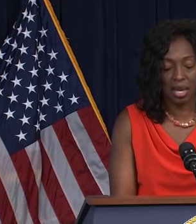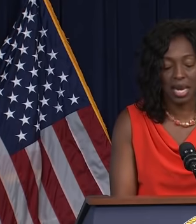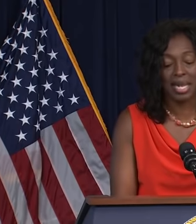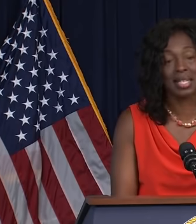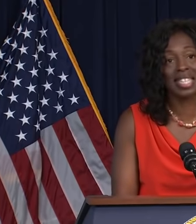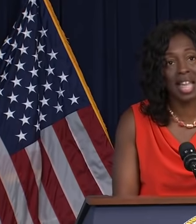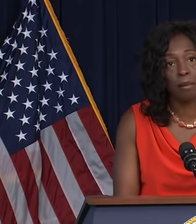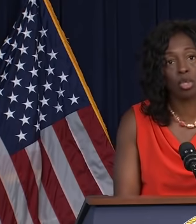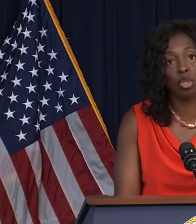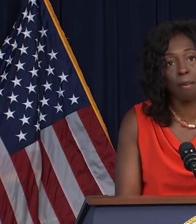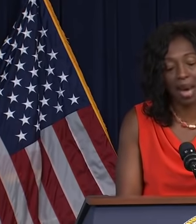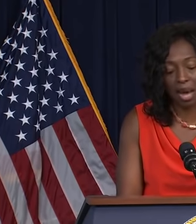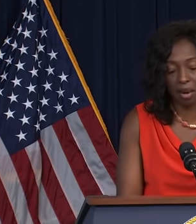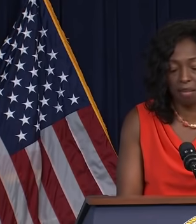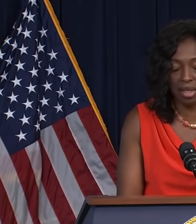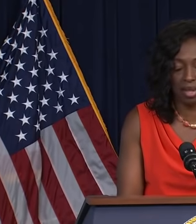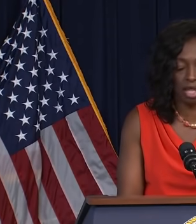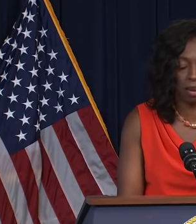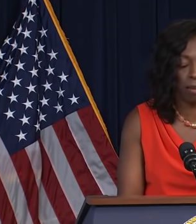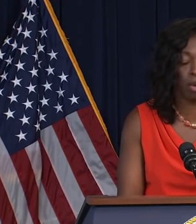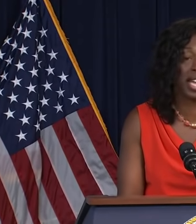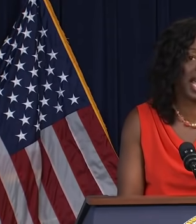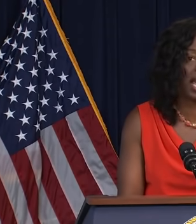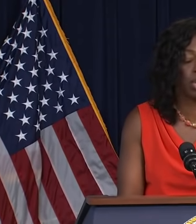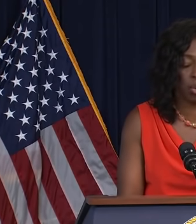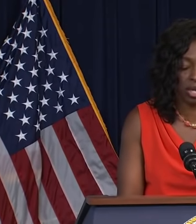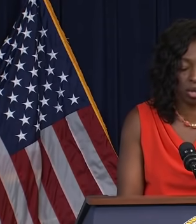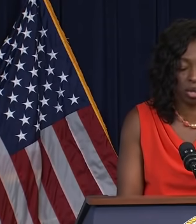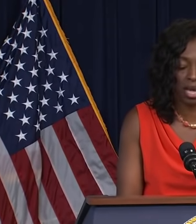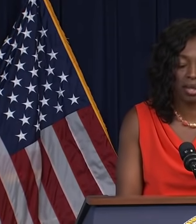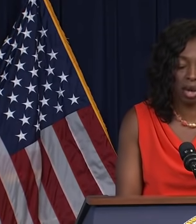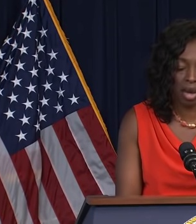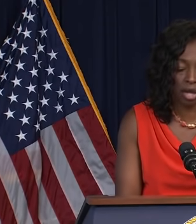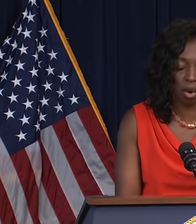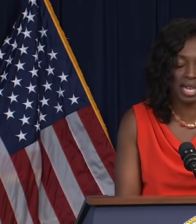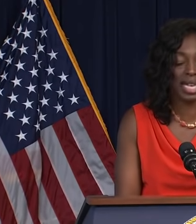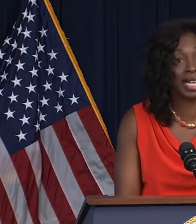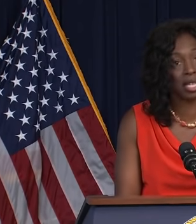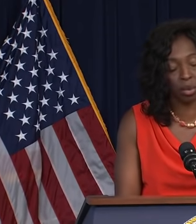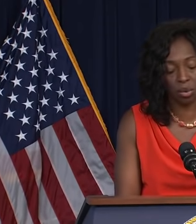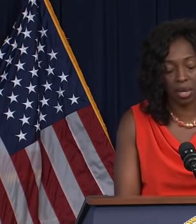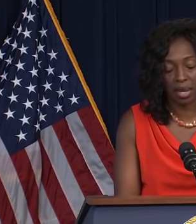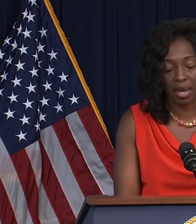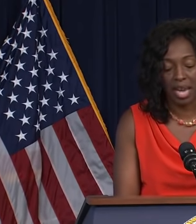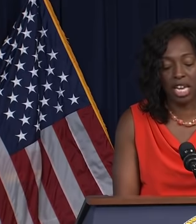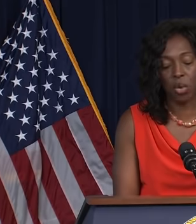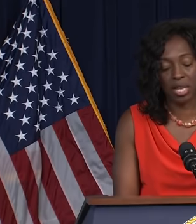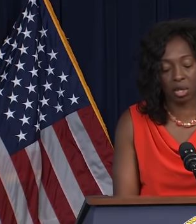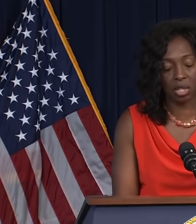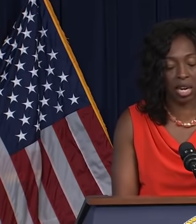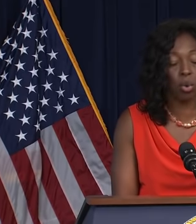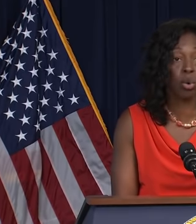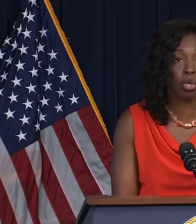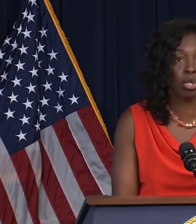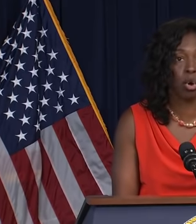better ask the case they back going to must better stillness this is the dumbest tomato